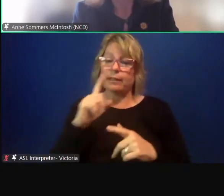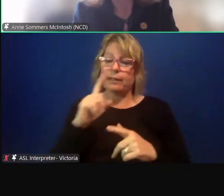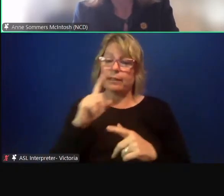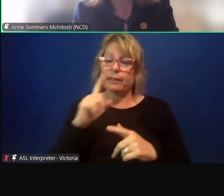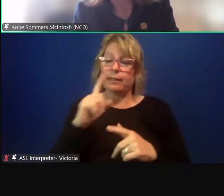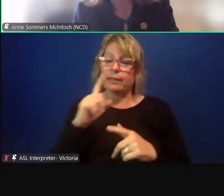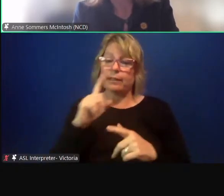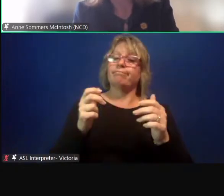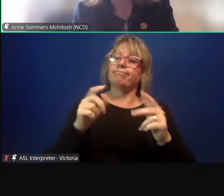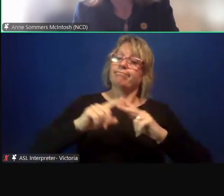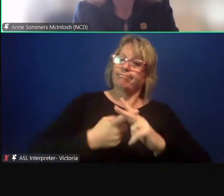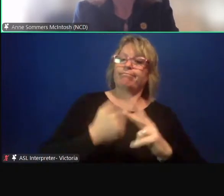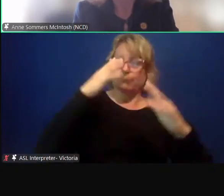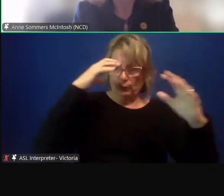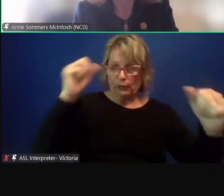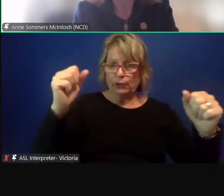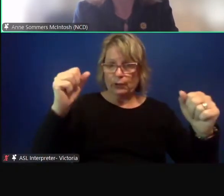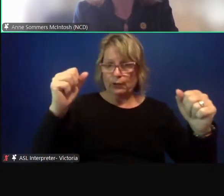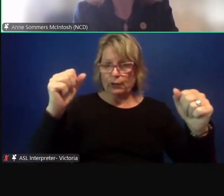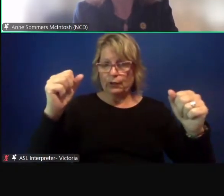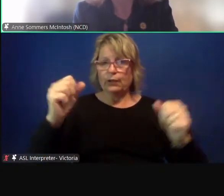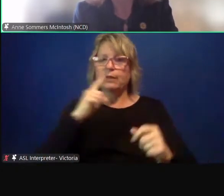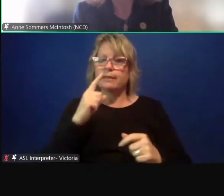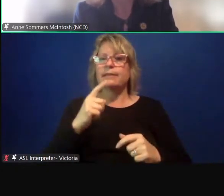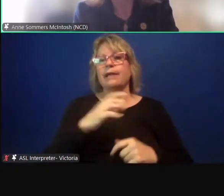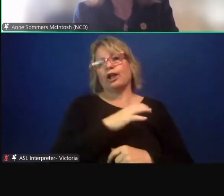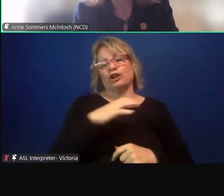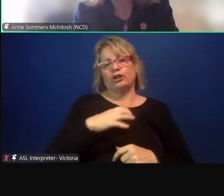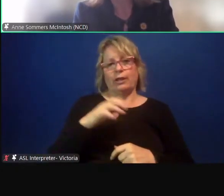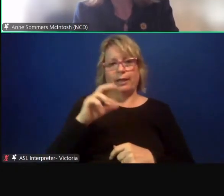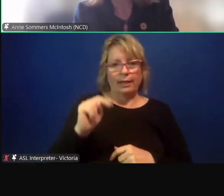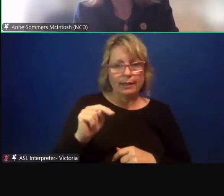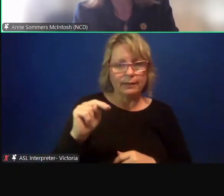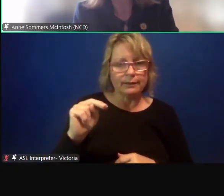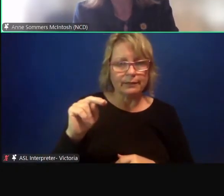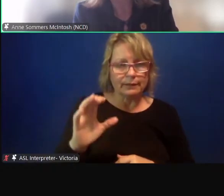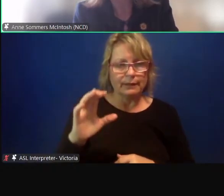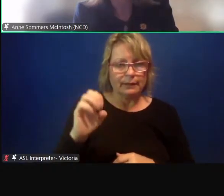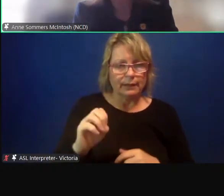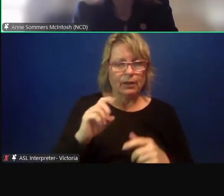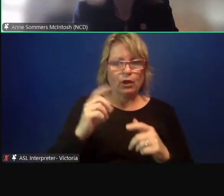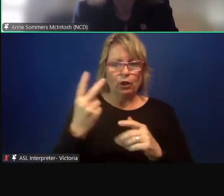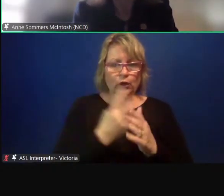he designated Gallegos as the chairman of NCD. And approximately two weeks later, so he wasted